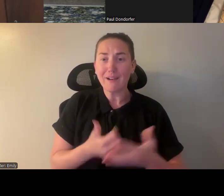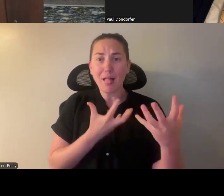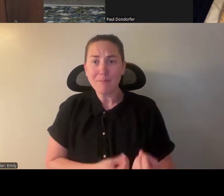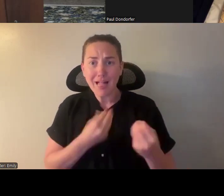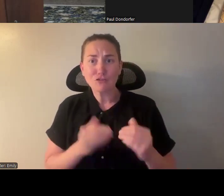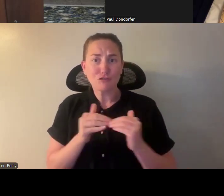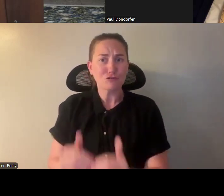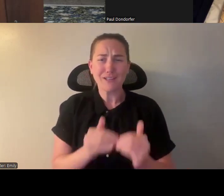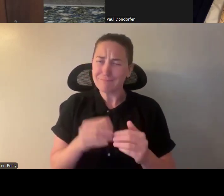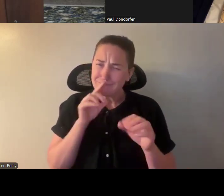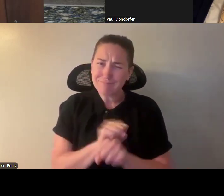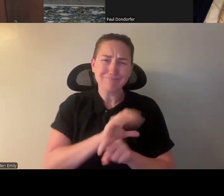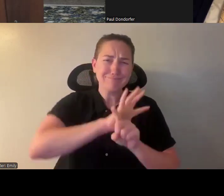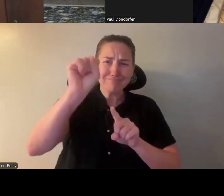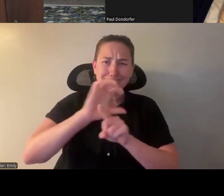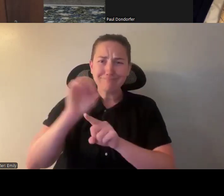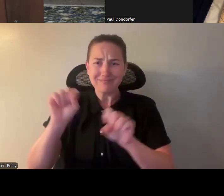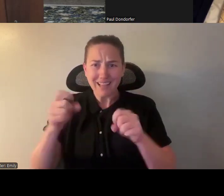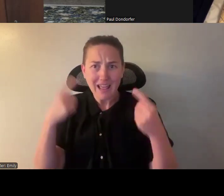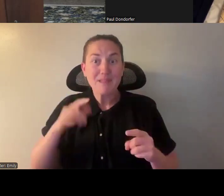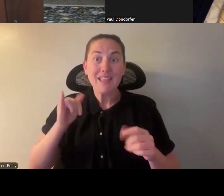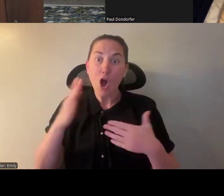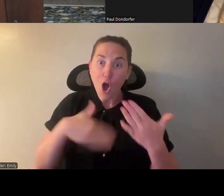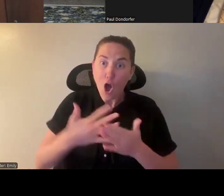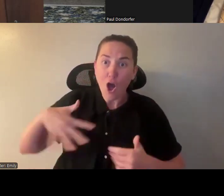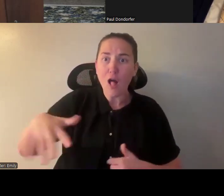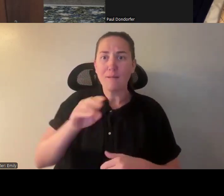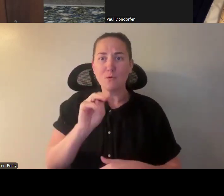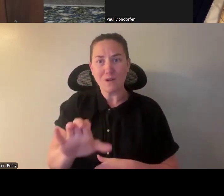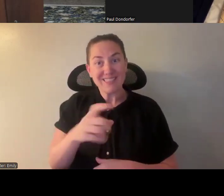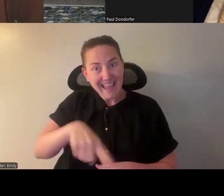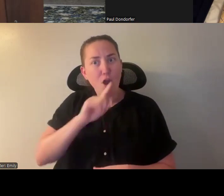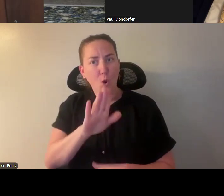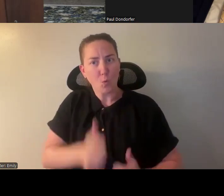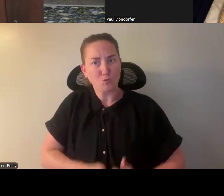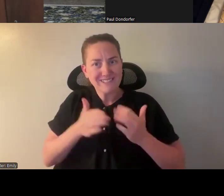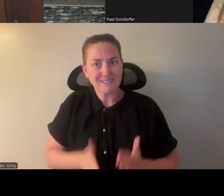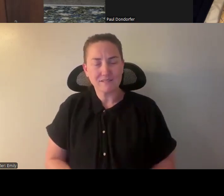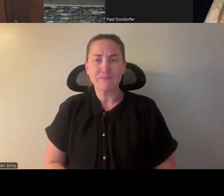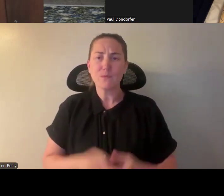These or cases are here from Moro County These are your residents But stories like these are at risk